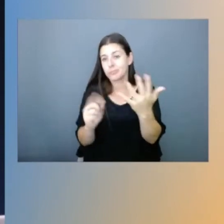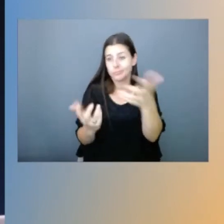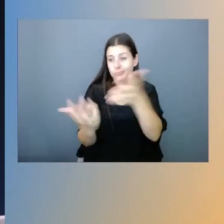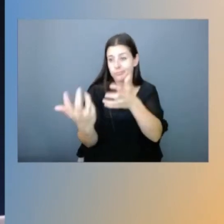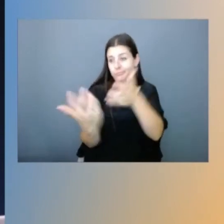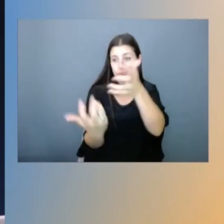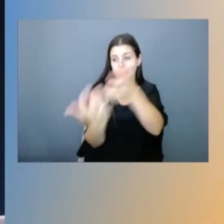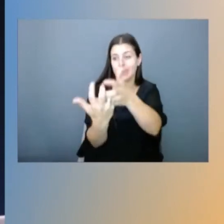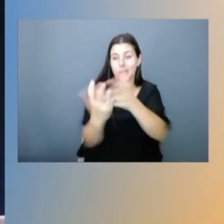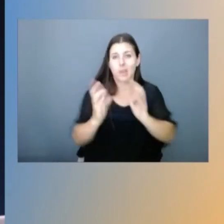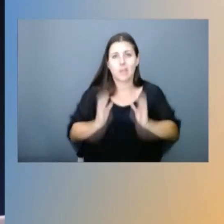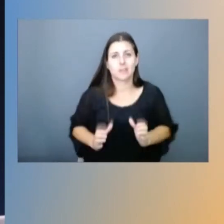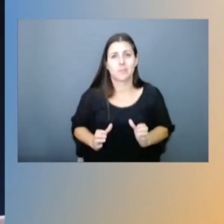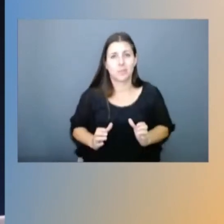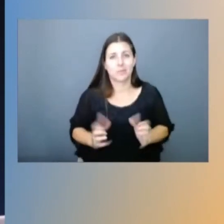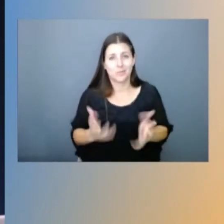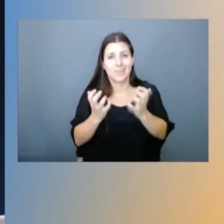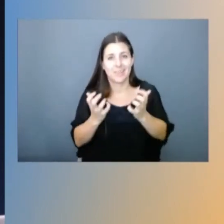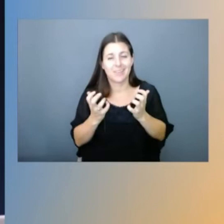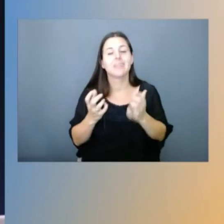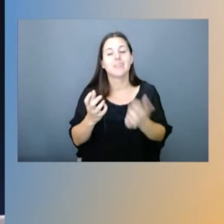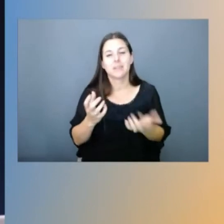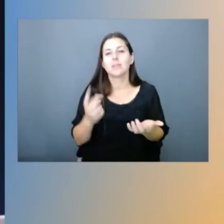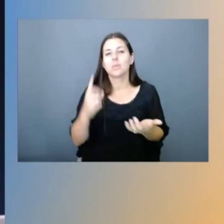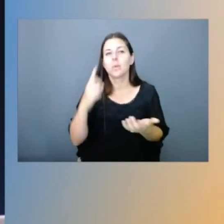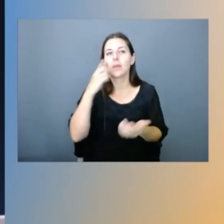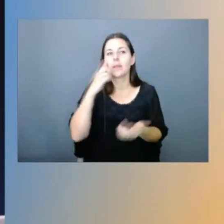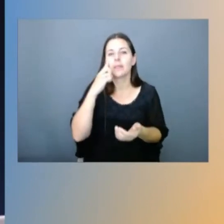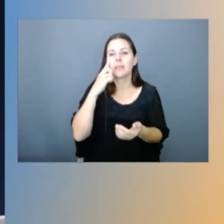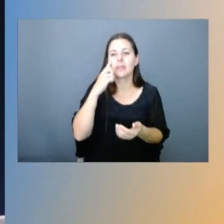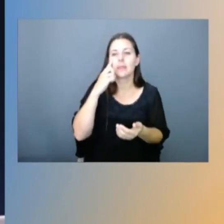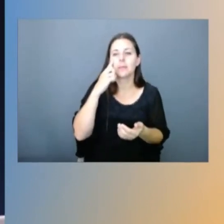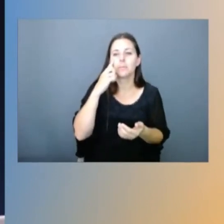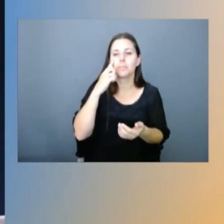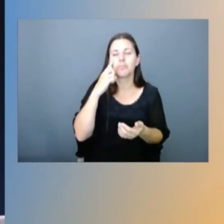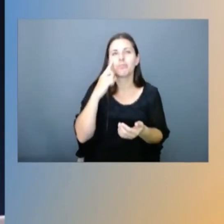And I think that's one of, you know, we wanna, I think, you know, as a general rule of thumb,